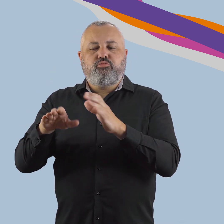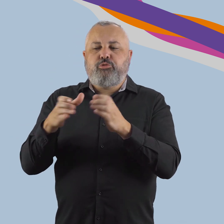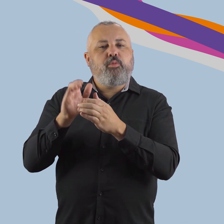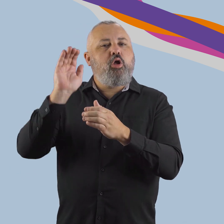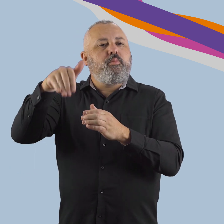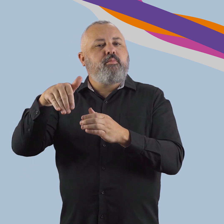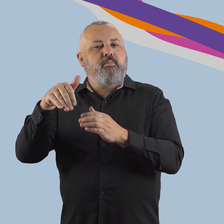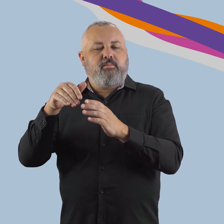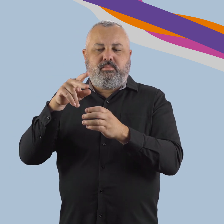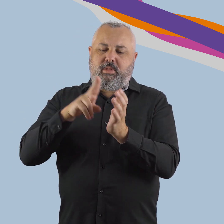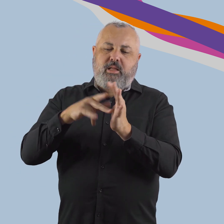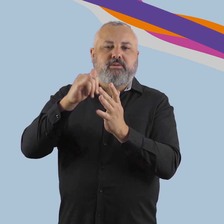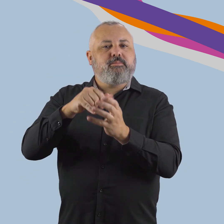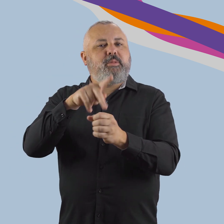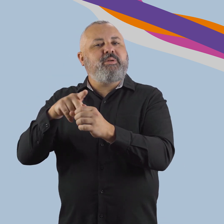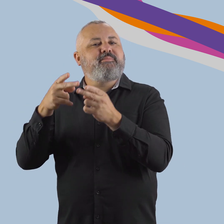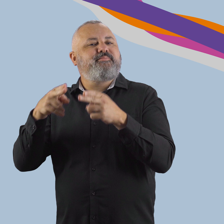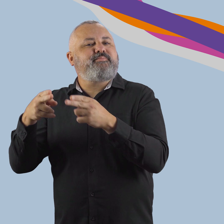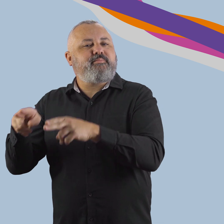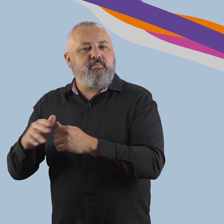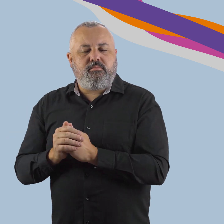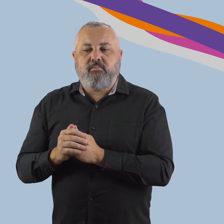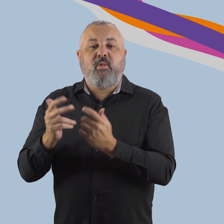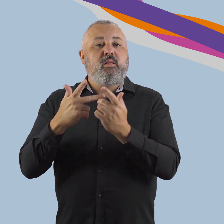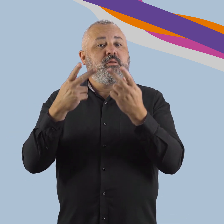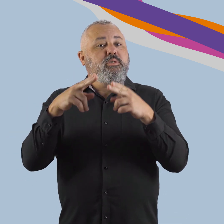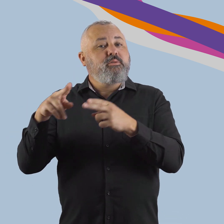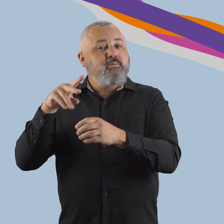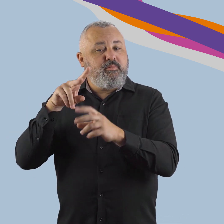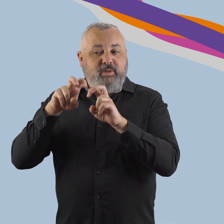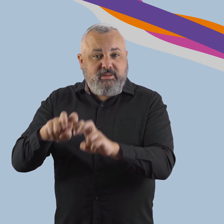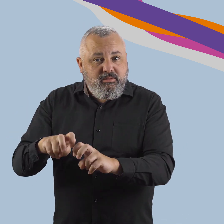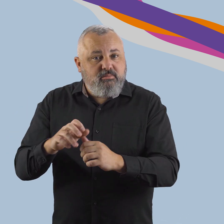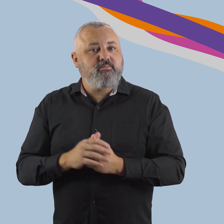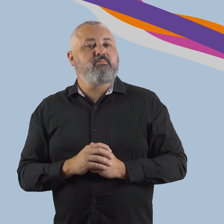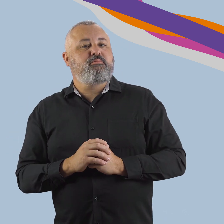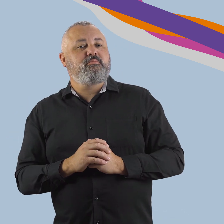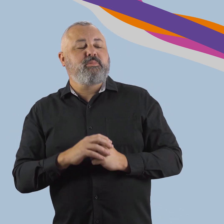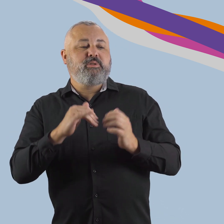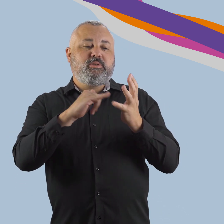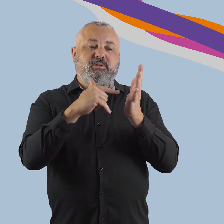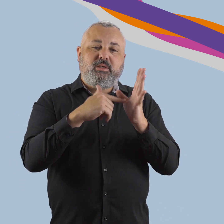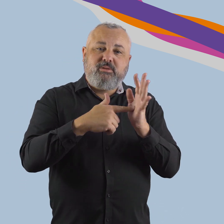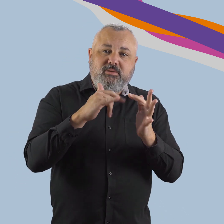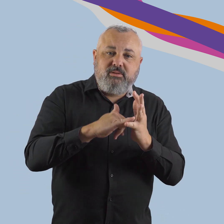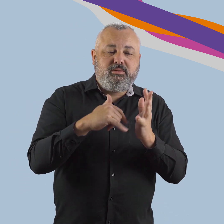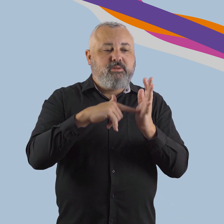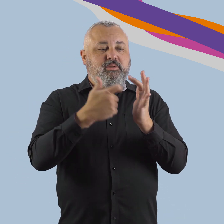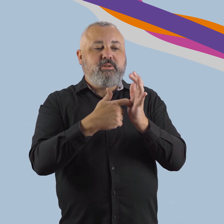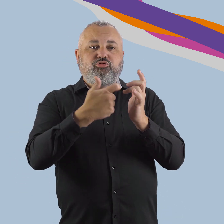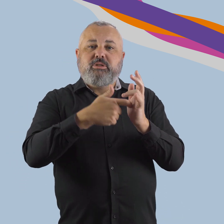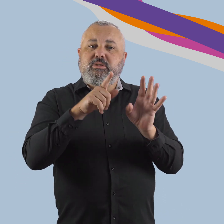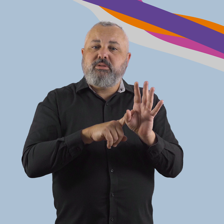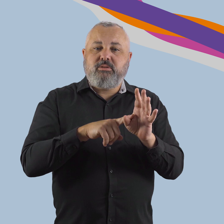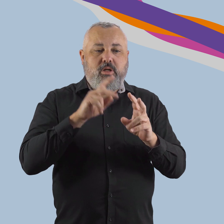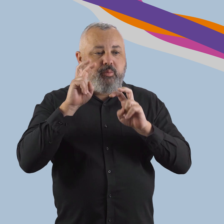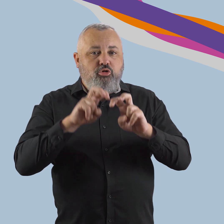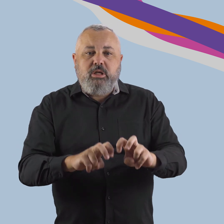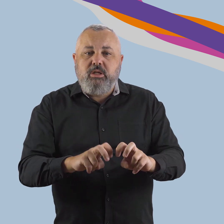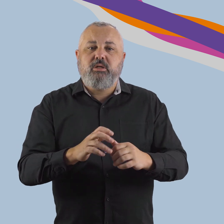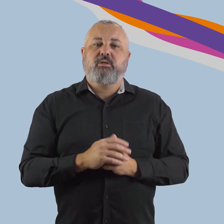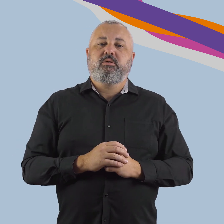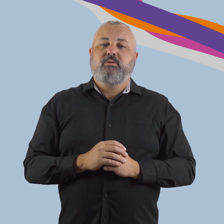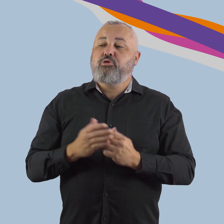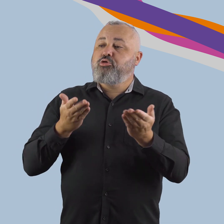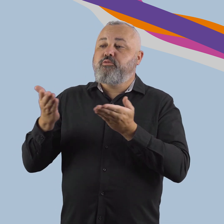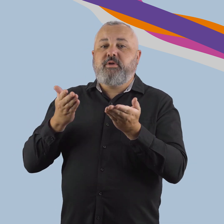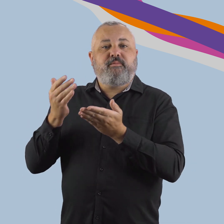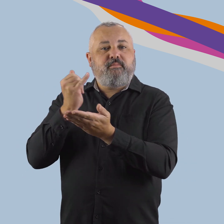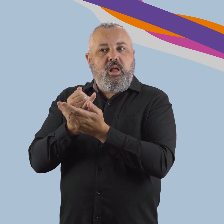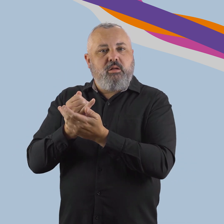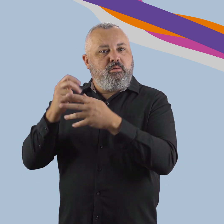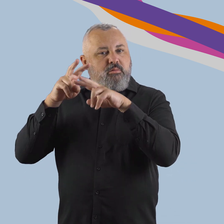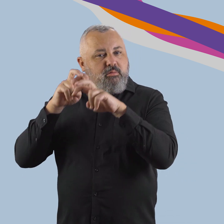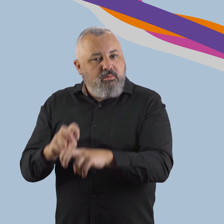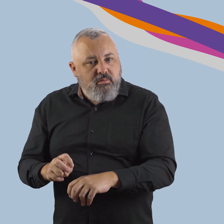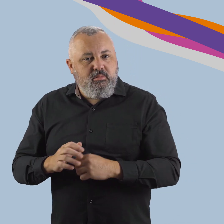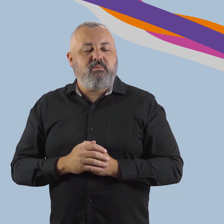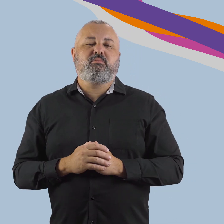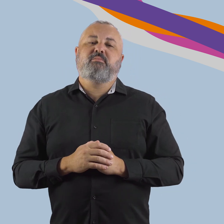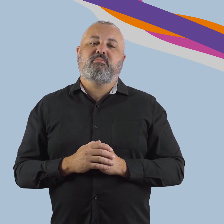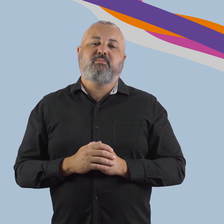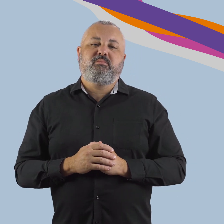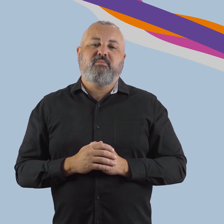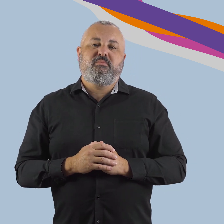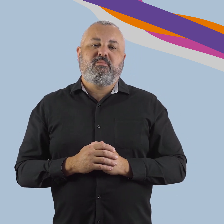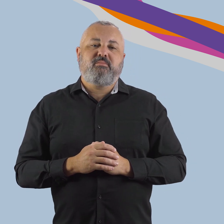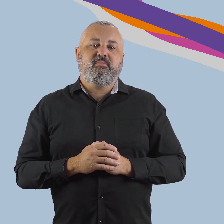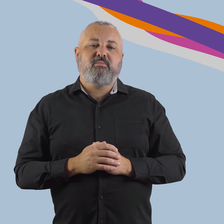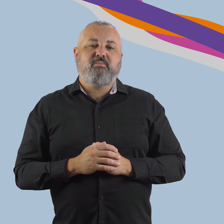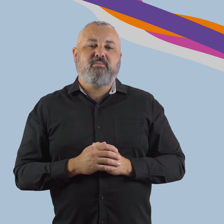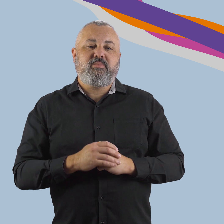group homes and NDIS participant deaths, investigations into deaths, state and territory inquiries, service failures, and